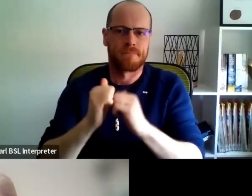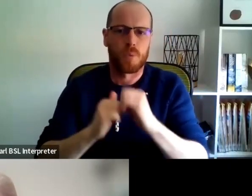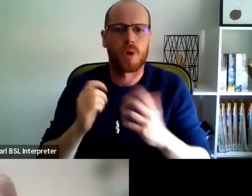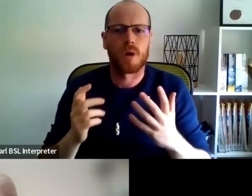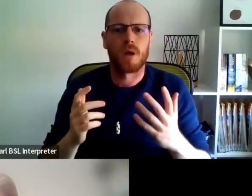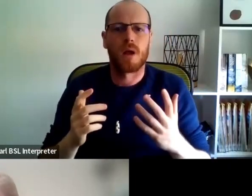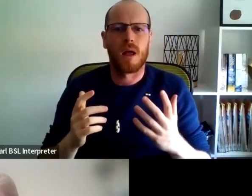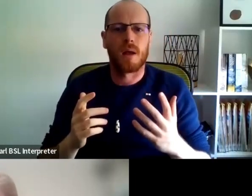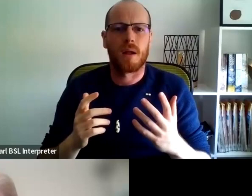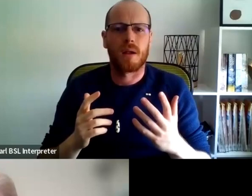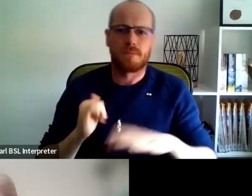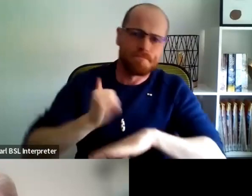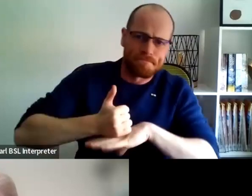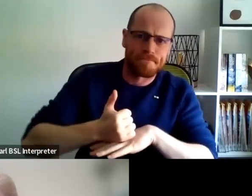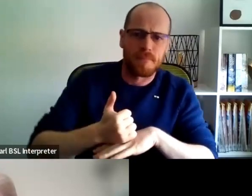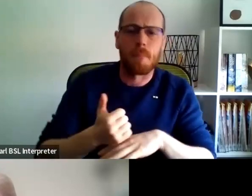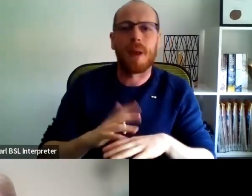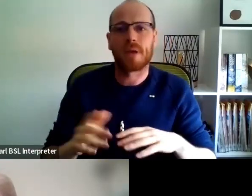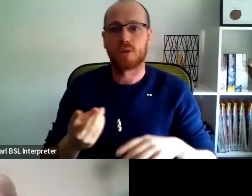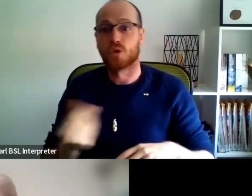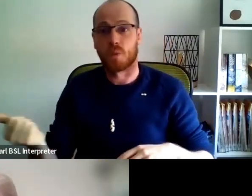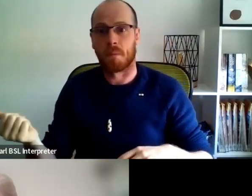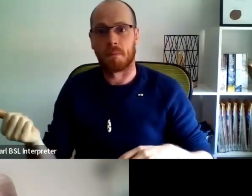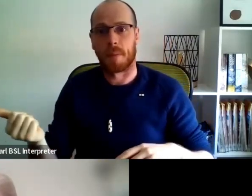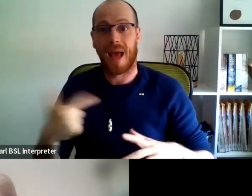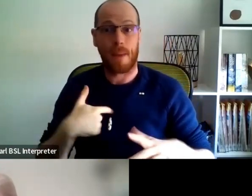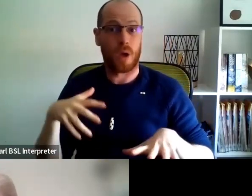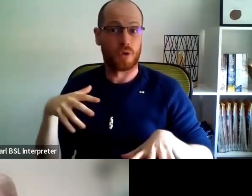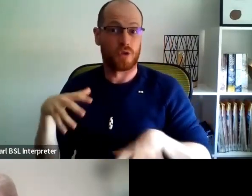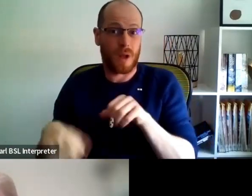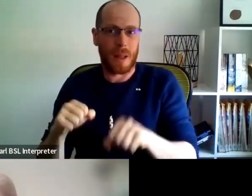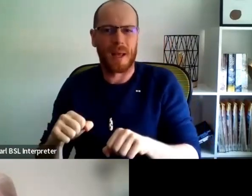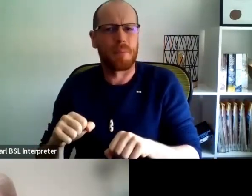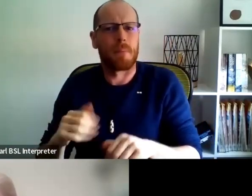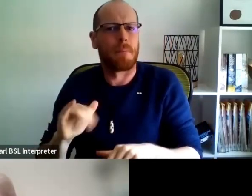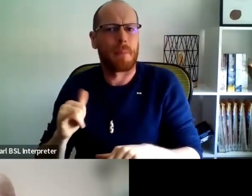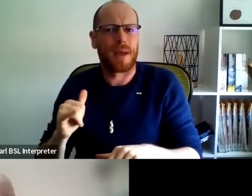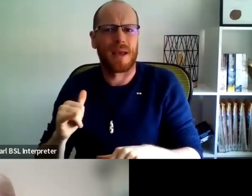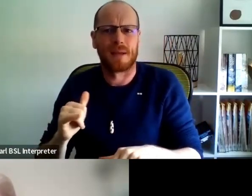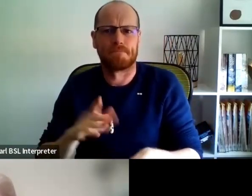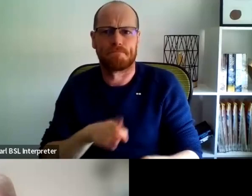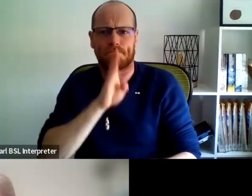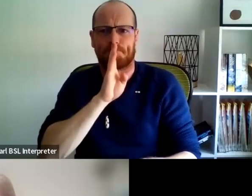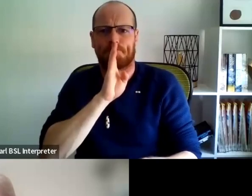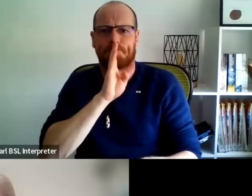be struggling and not, you know, wanting to say, they can still feel included but also for people